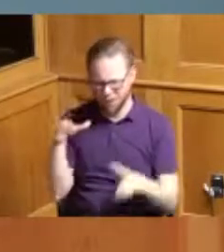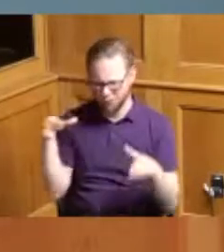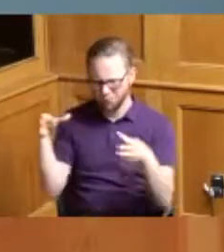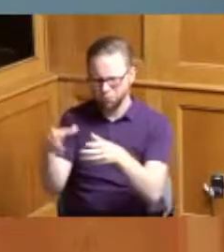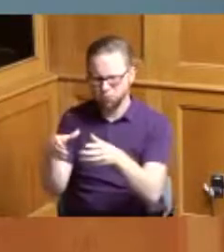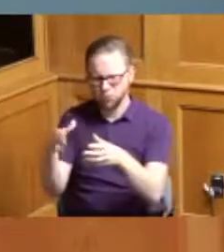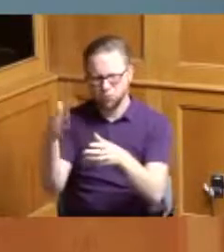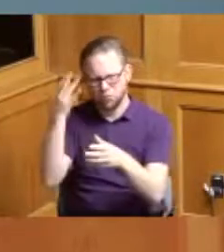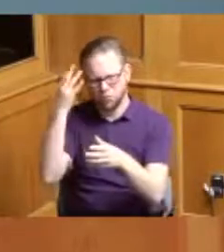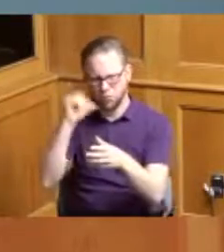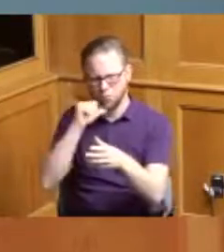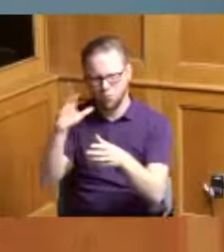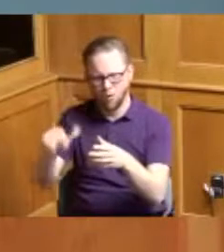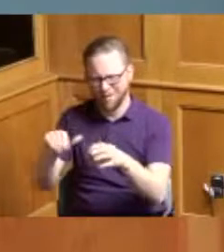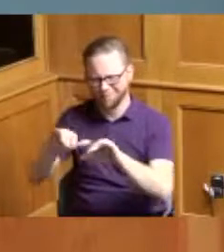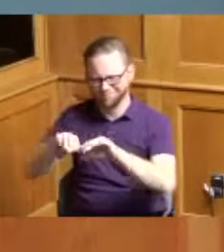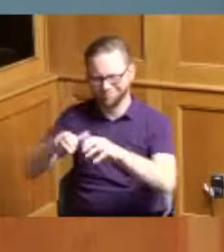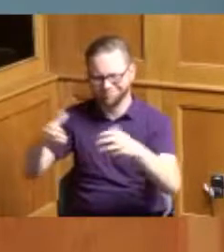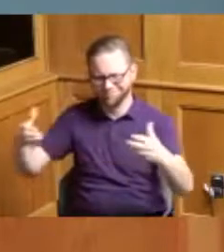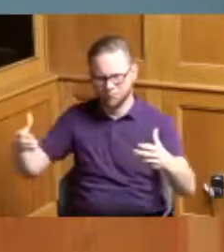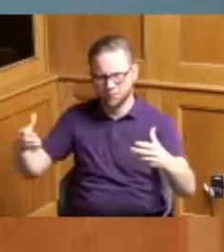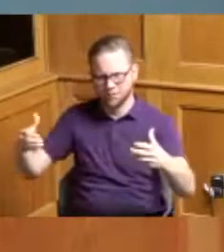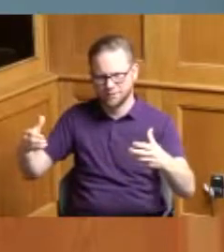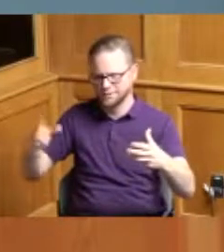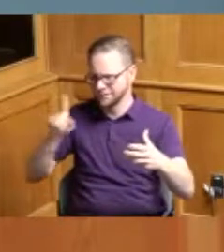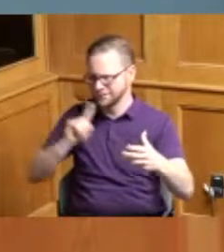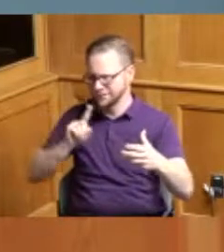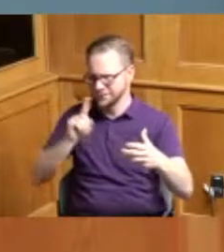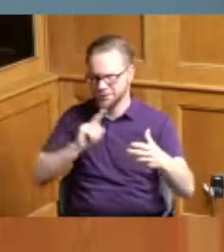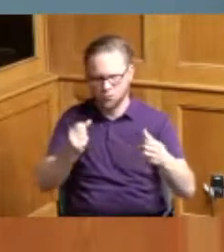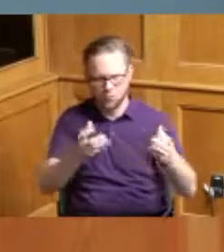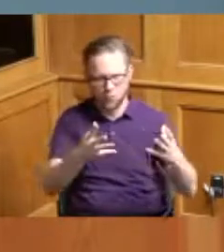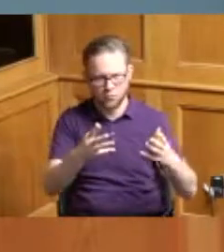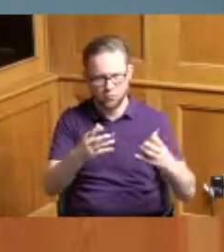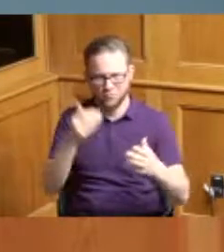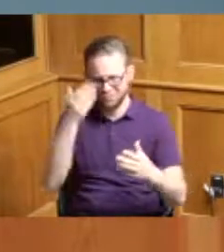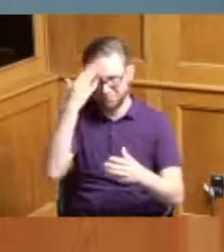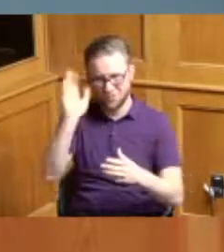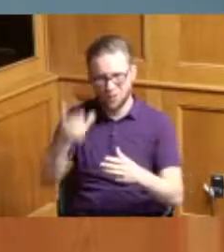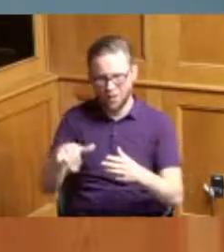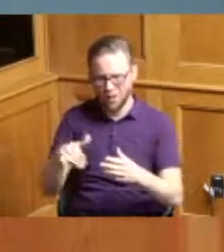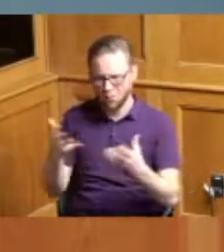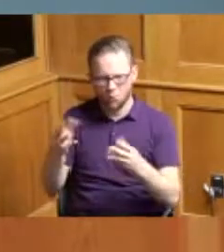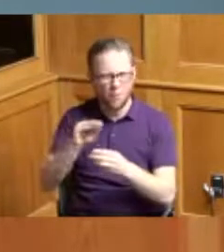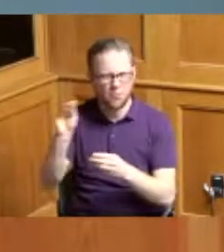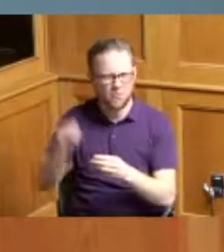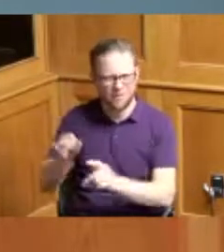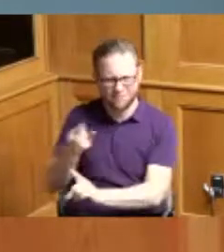separate that because we know that single what percentage of that is single family and what